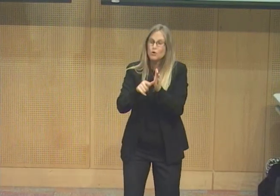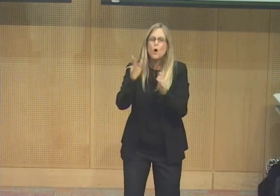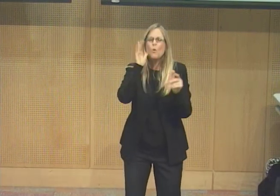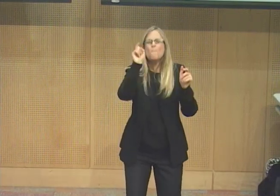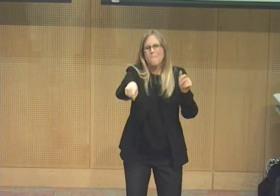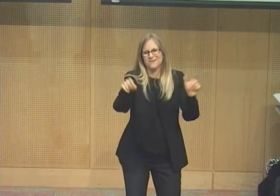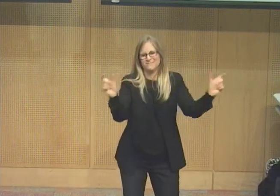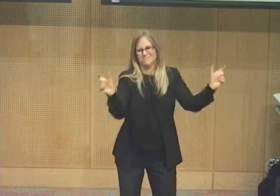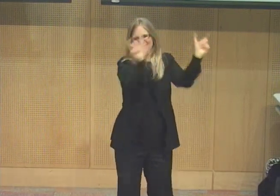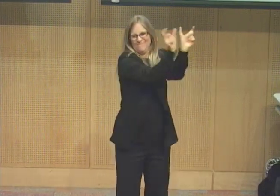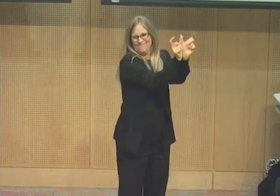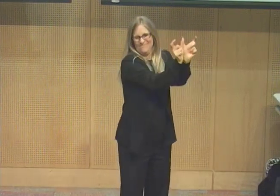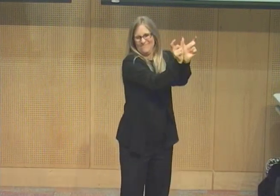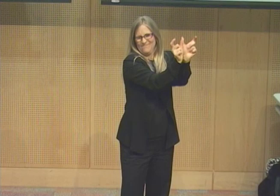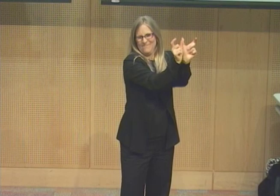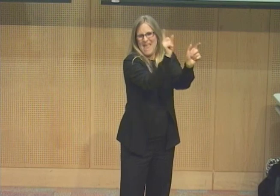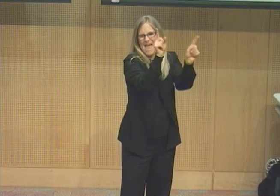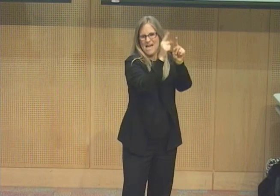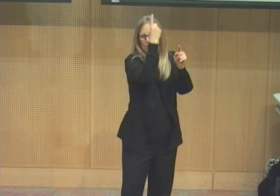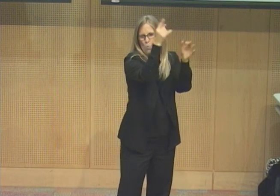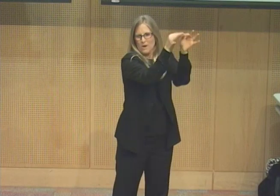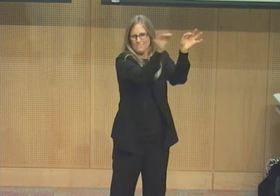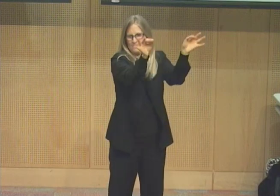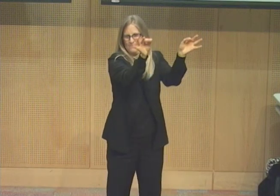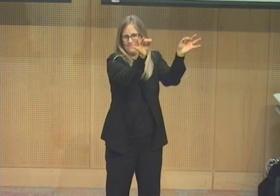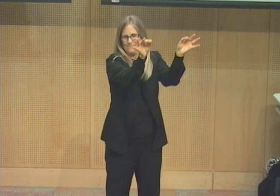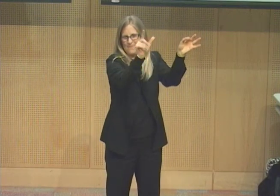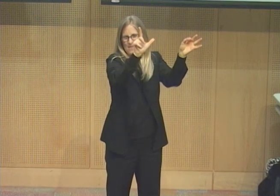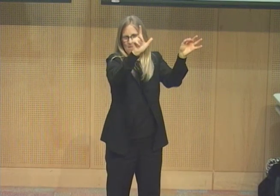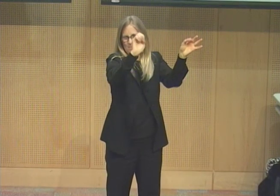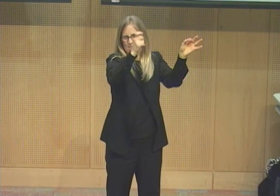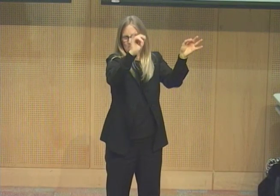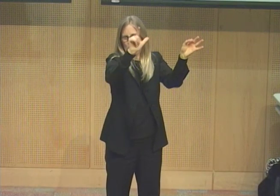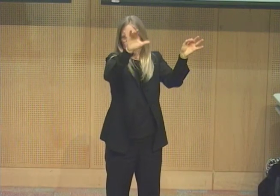I'll give you some examples in later slides.